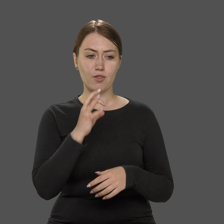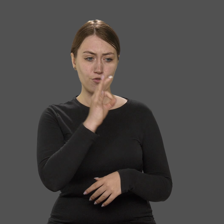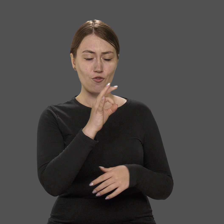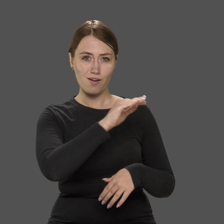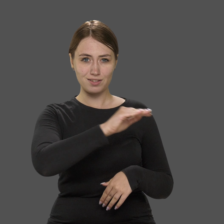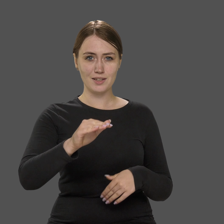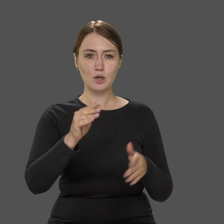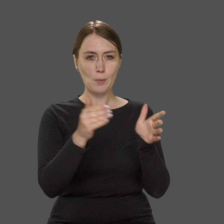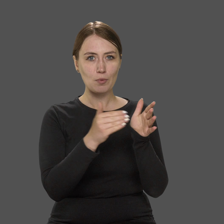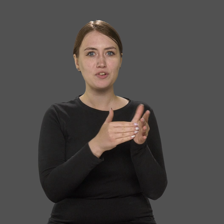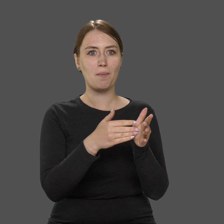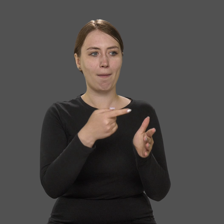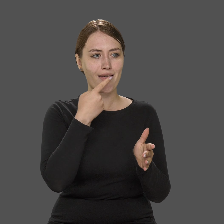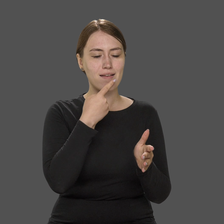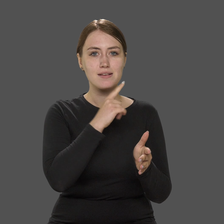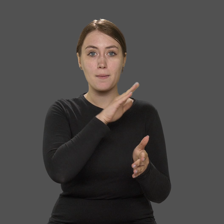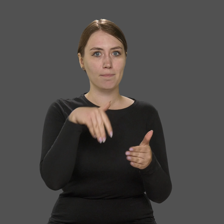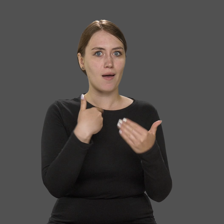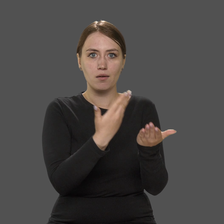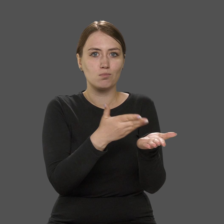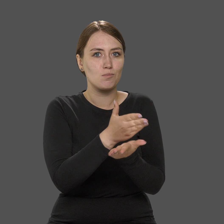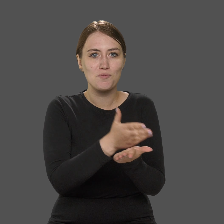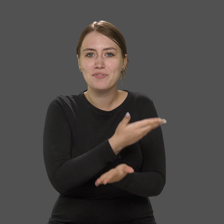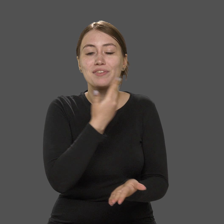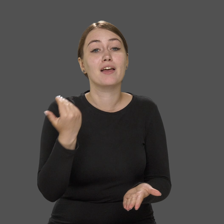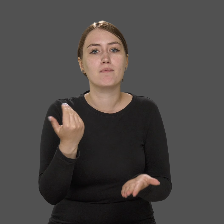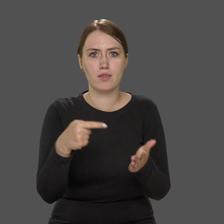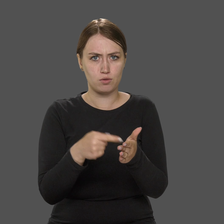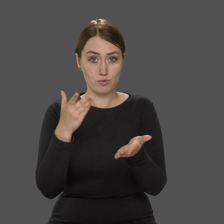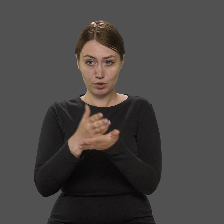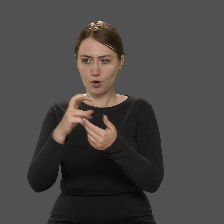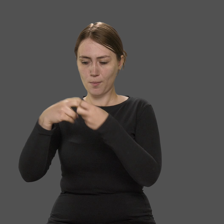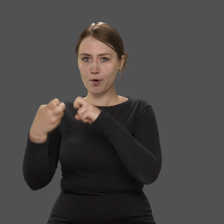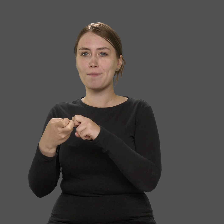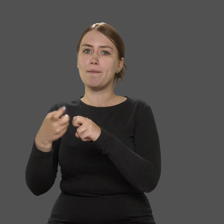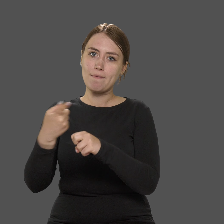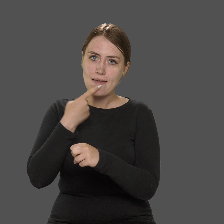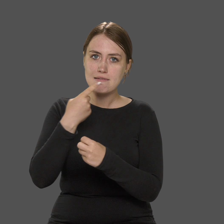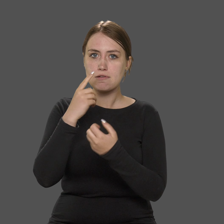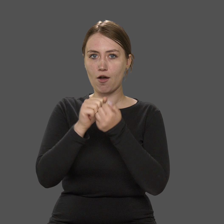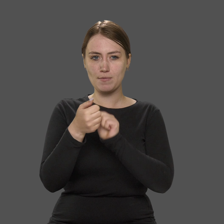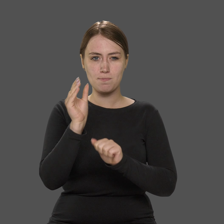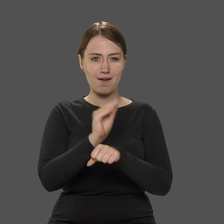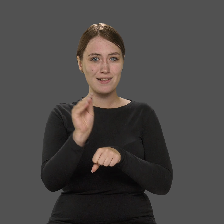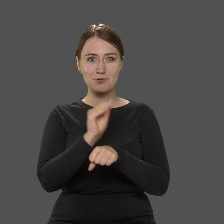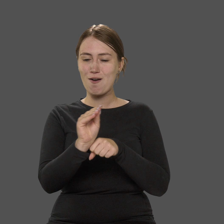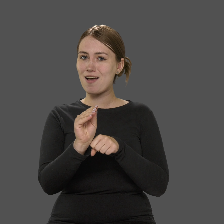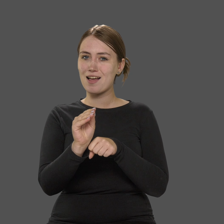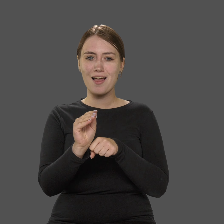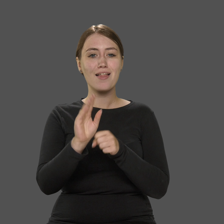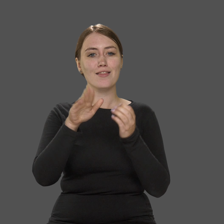Linguistic deprivation is not just a language or educational issue.